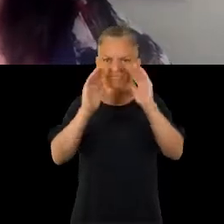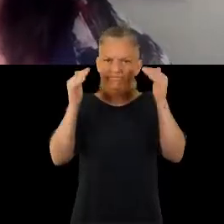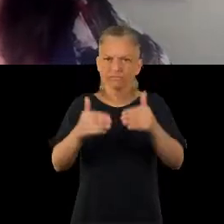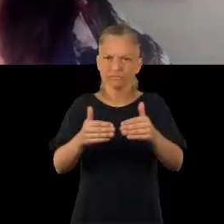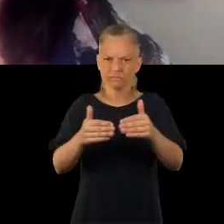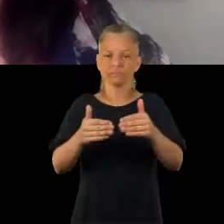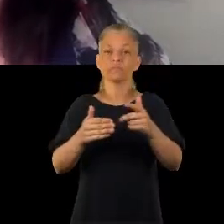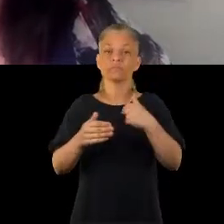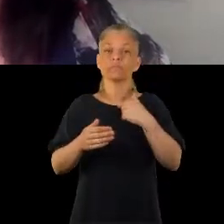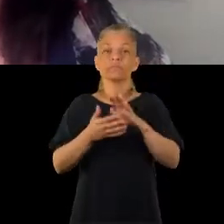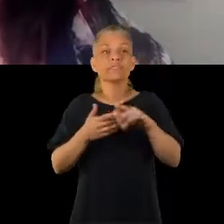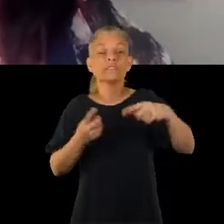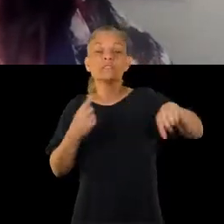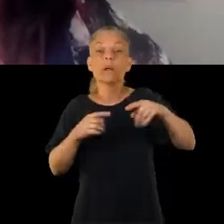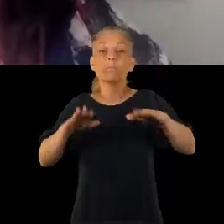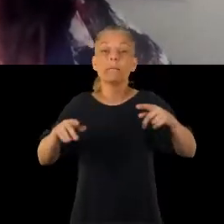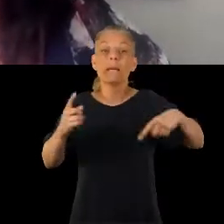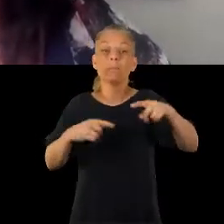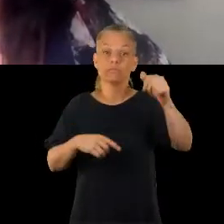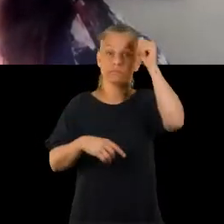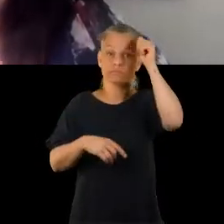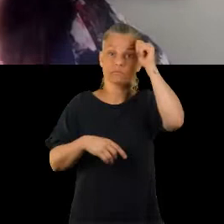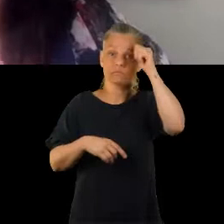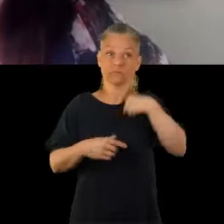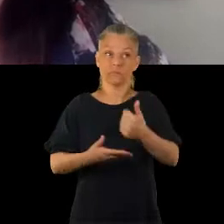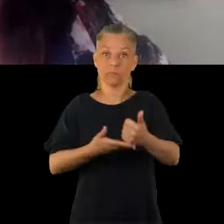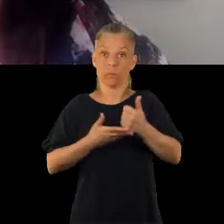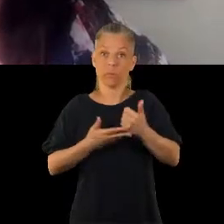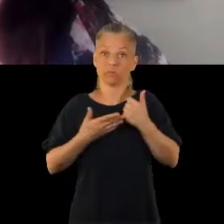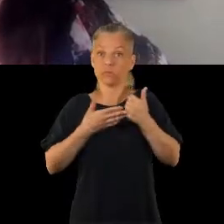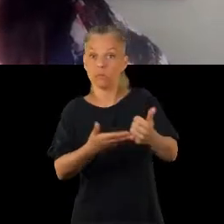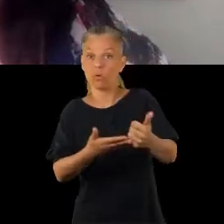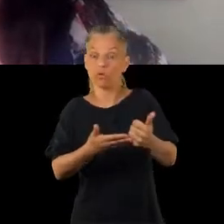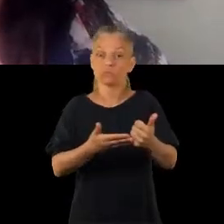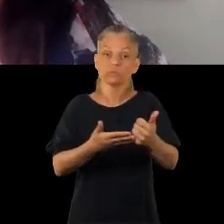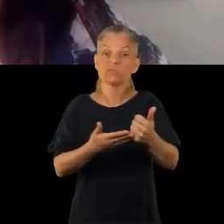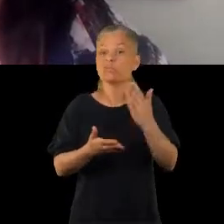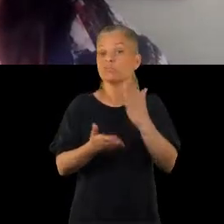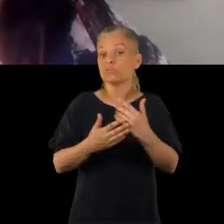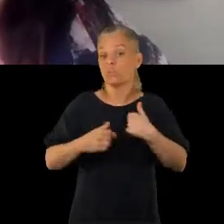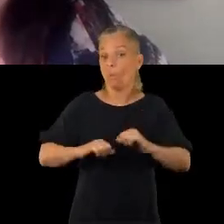there’s money for peer support. I find targets a little bit, I’m not target-driven person, I don’t